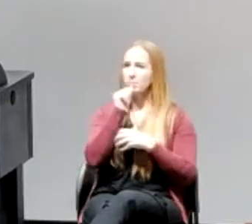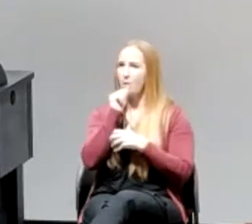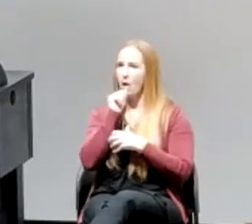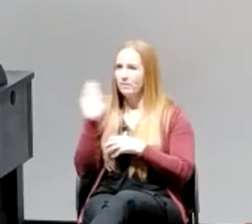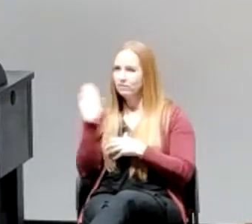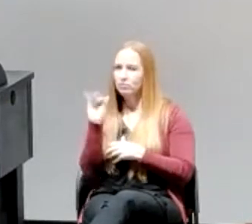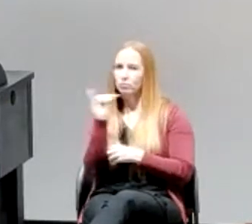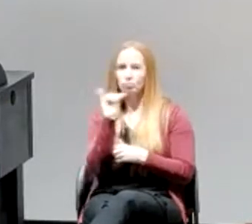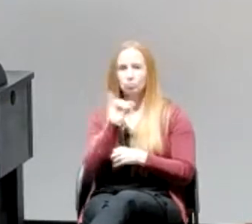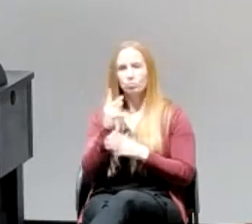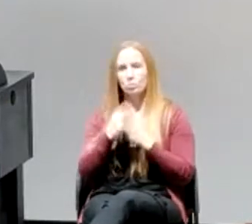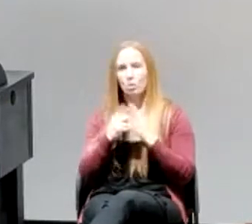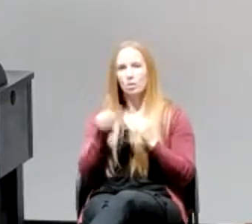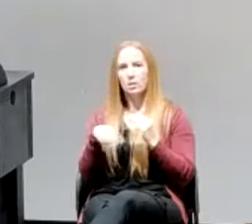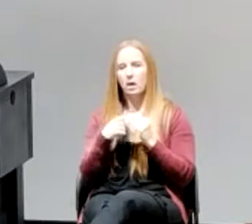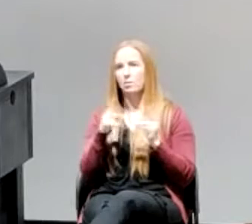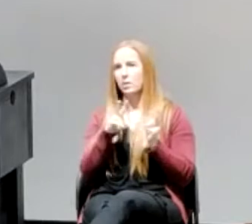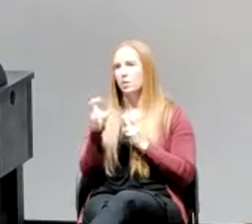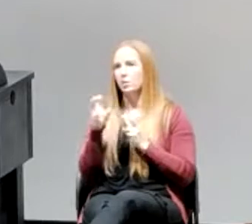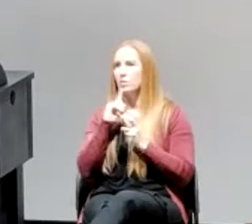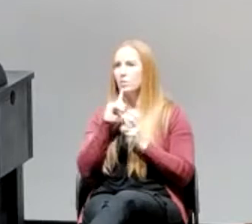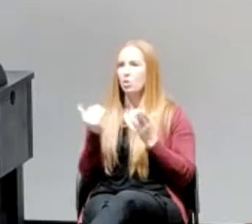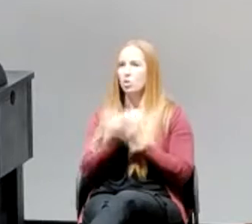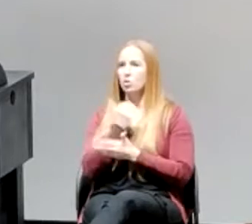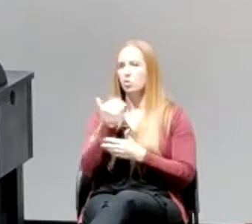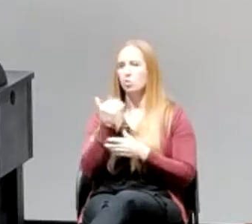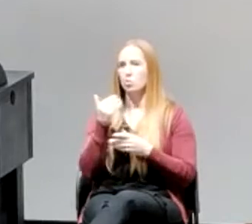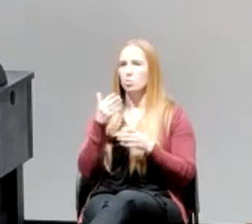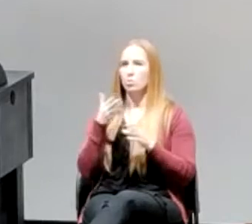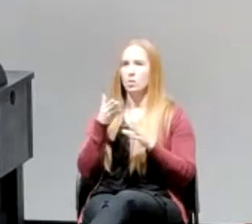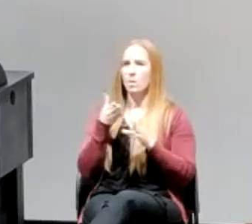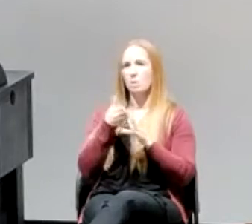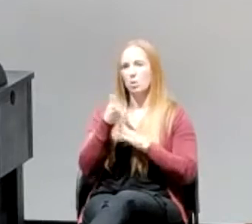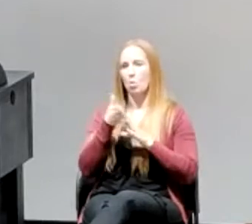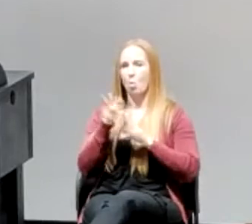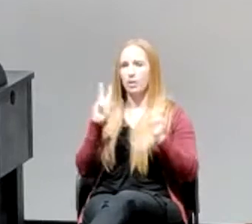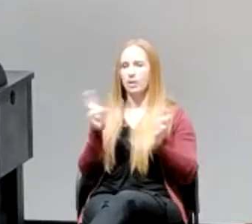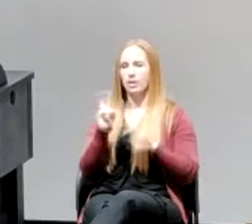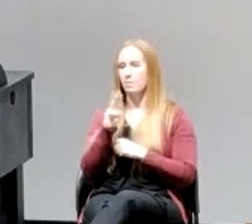became quickly we wanted to be something we wanted to have happen if she was available.